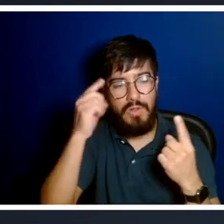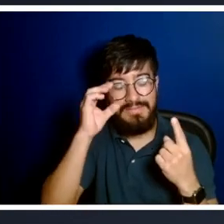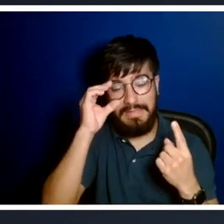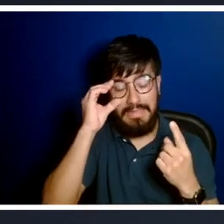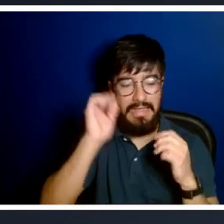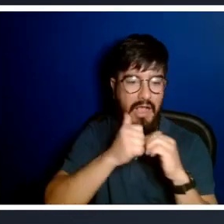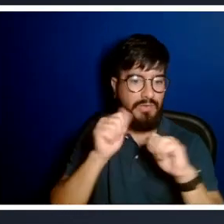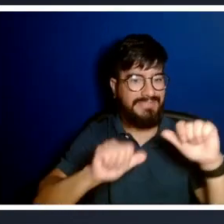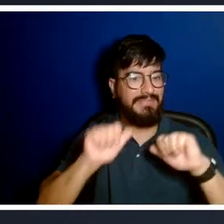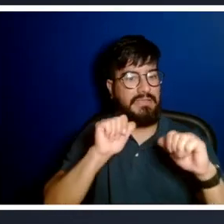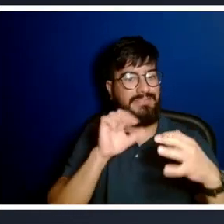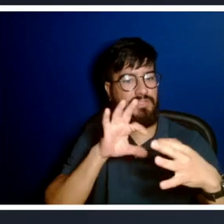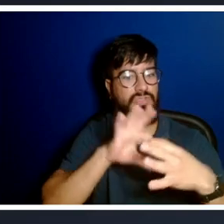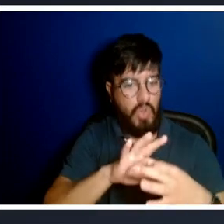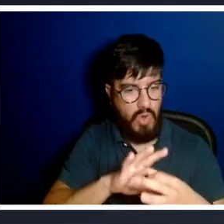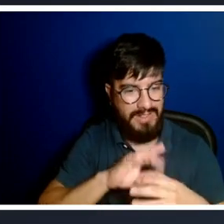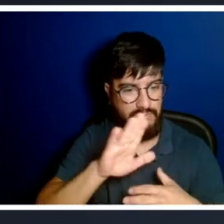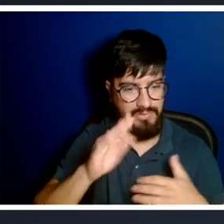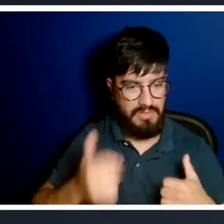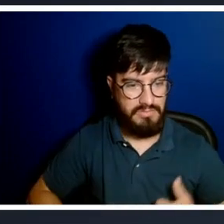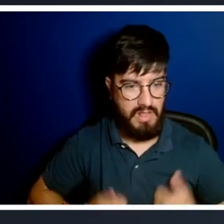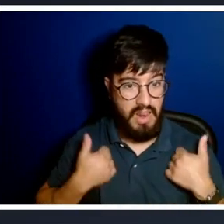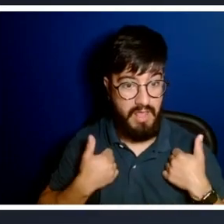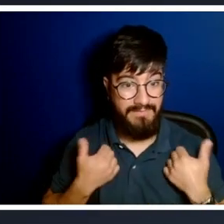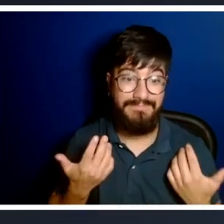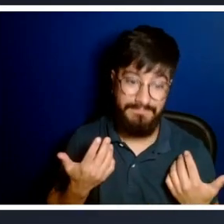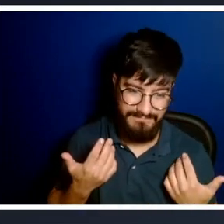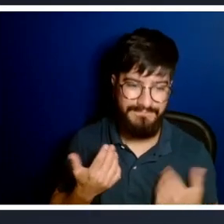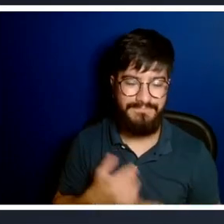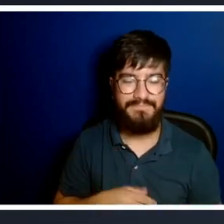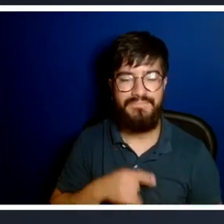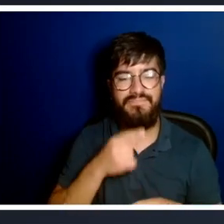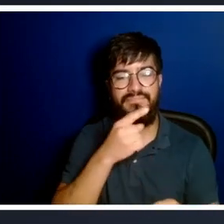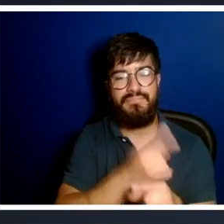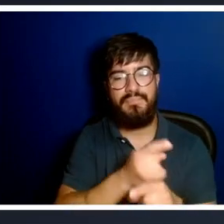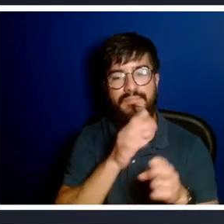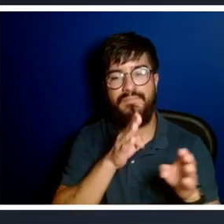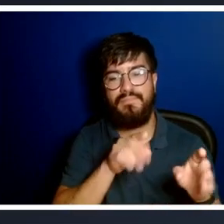these other parts of their lives. We've also collaborated with the Postal Museum on their